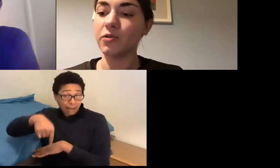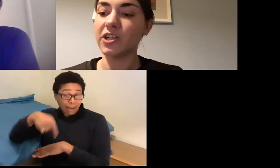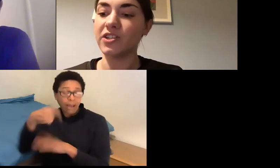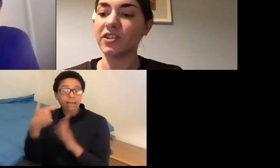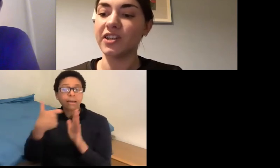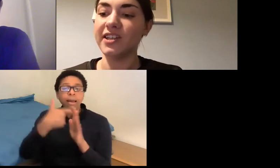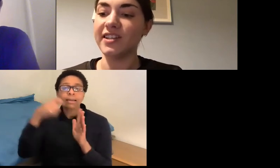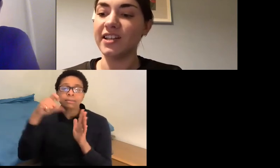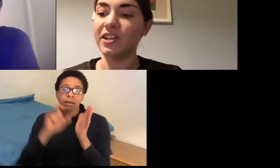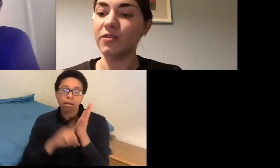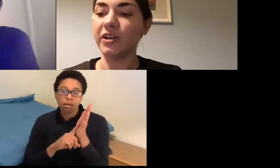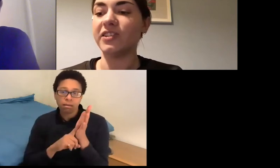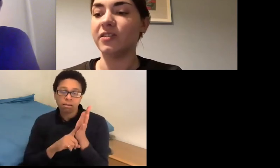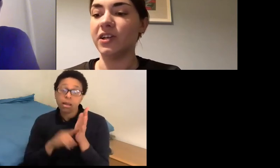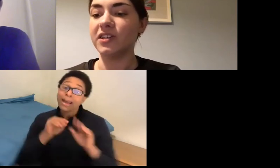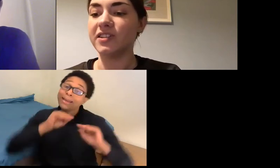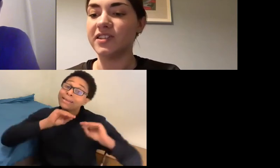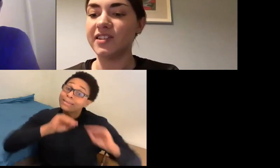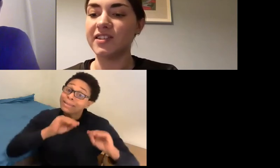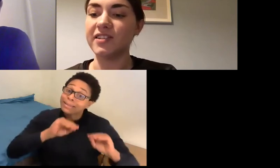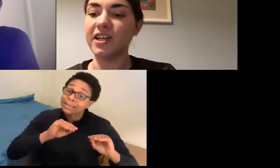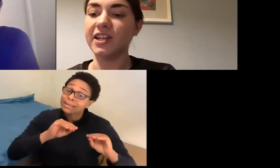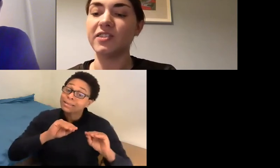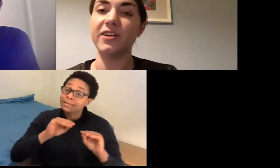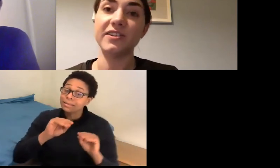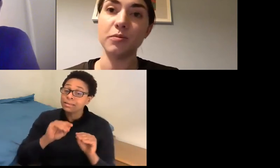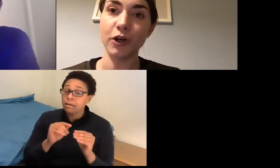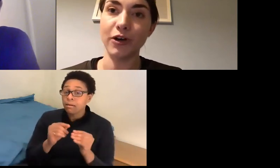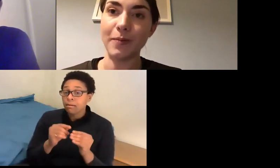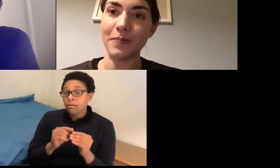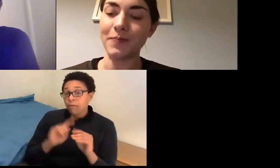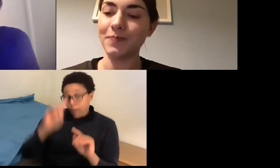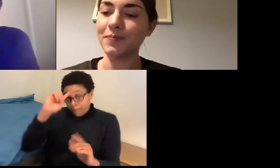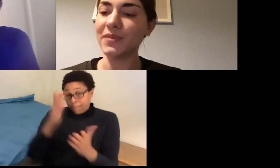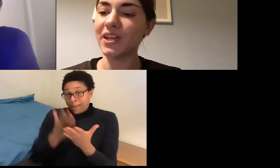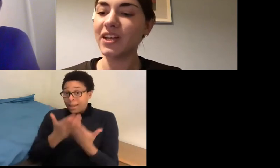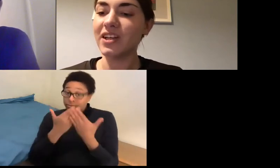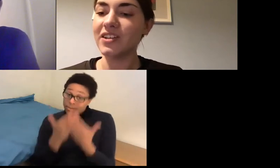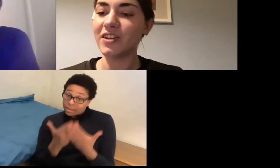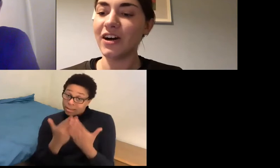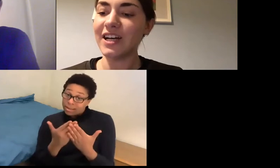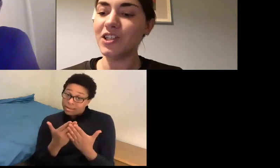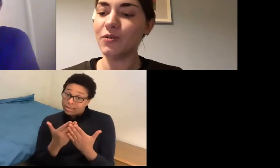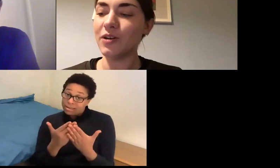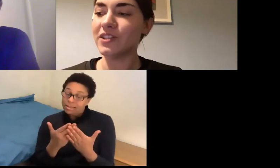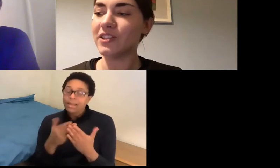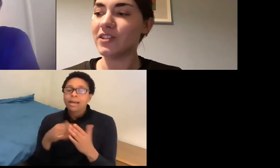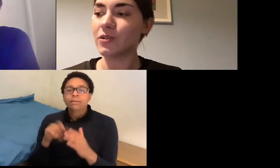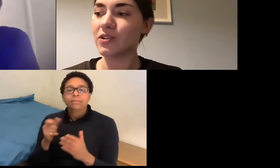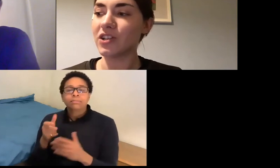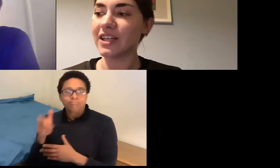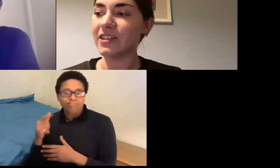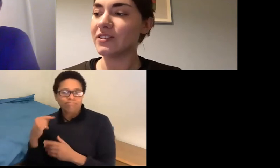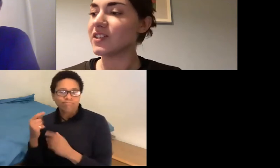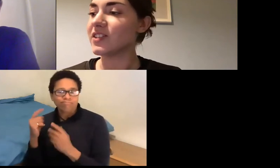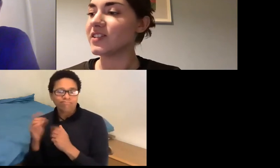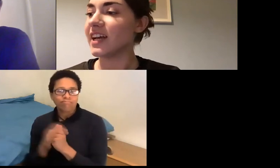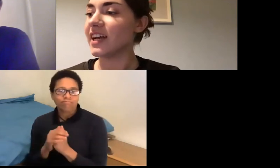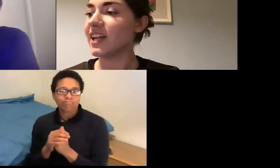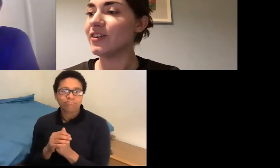Religious Studies at the University of London's distance-learning Divinity program. So I'll hand you over to Dr. Shanon now, just to say hello,